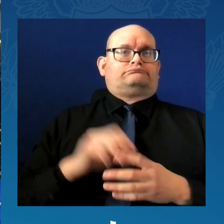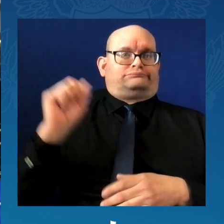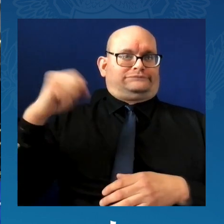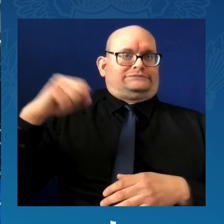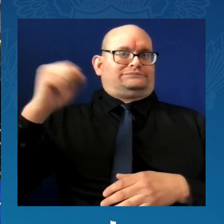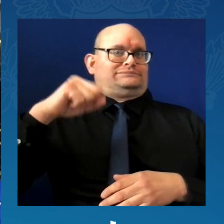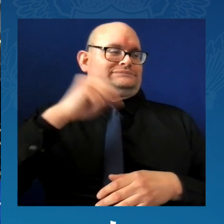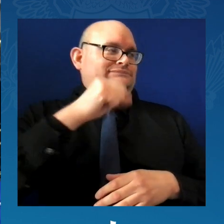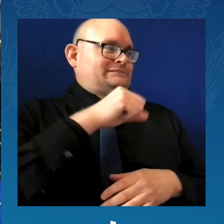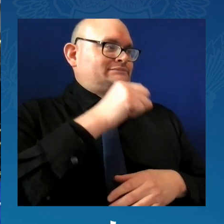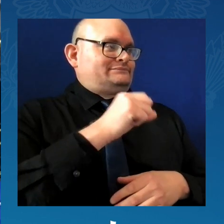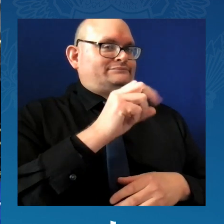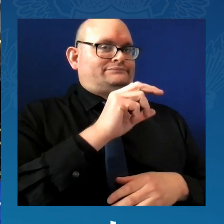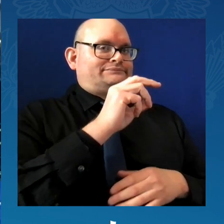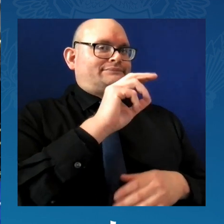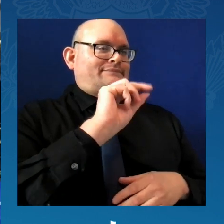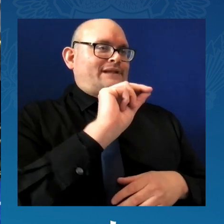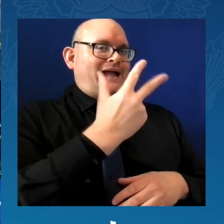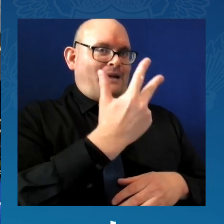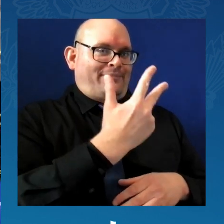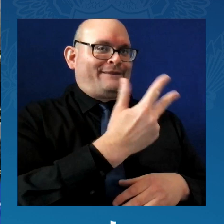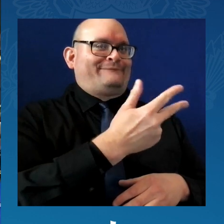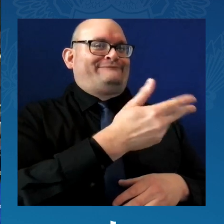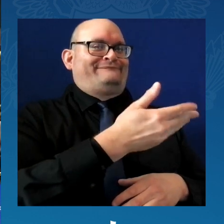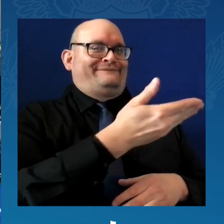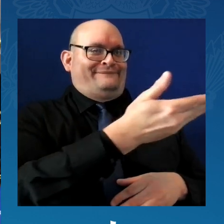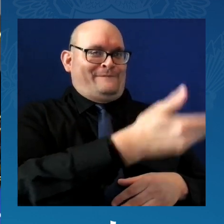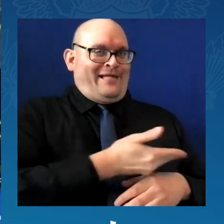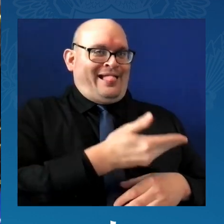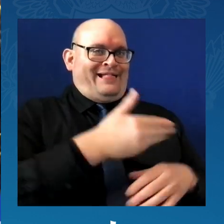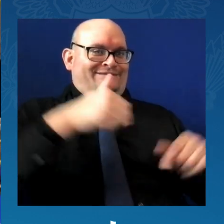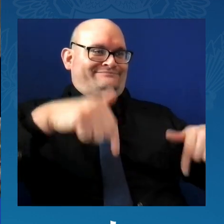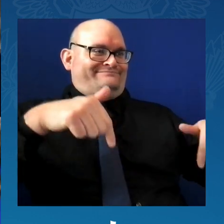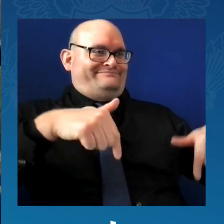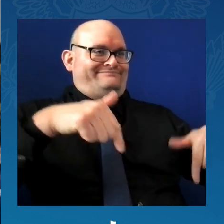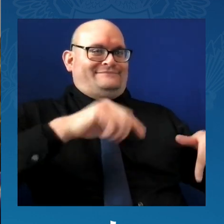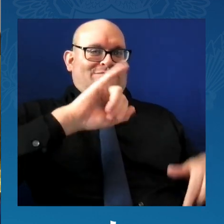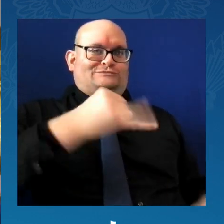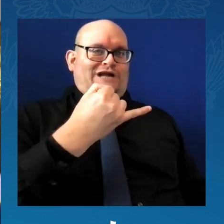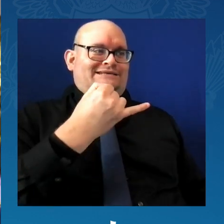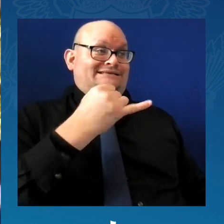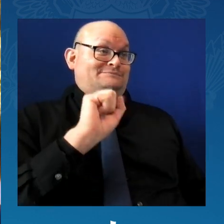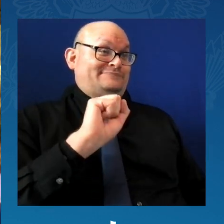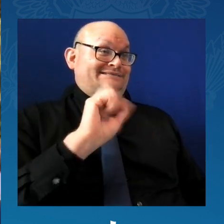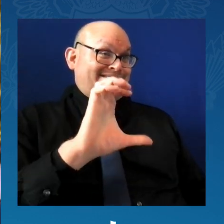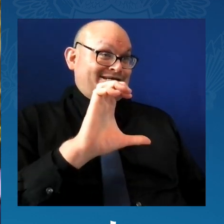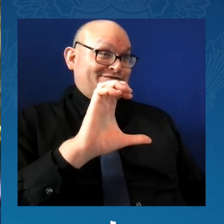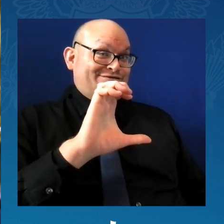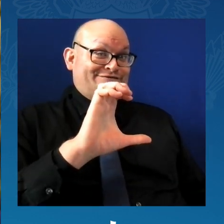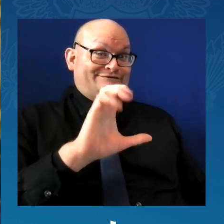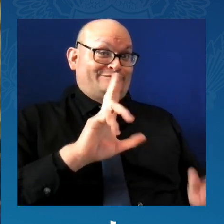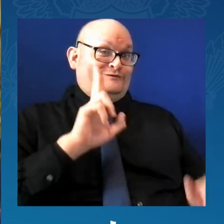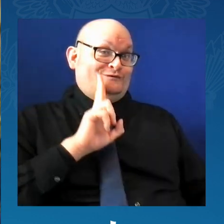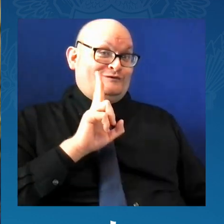who was as vice president, the first chairman of the first National Space Council.